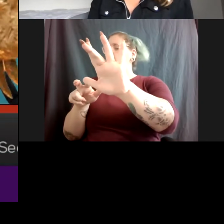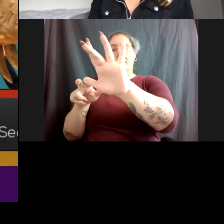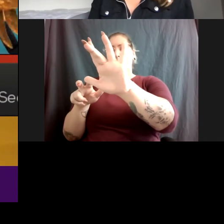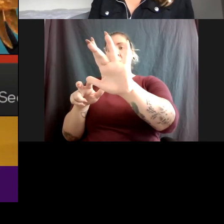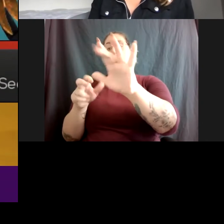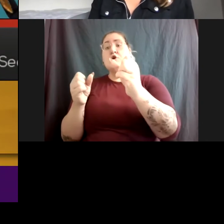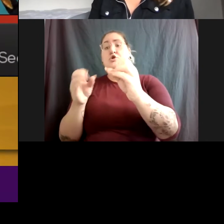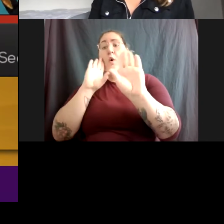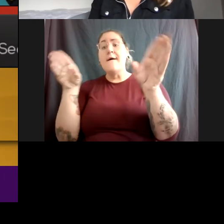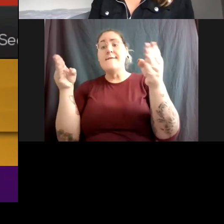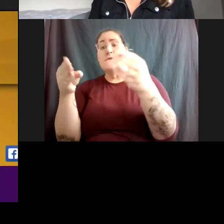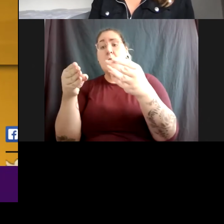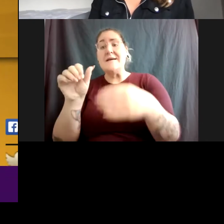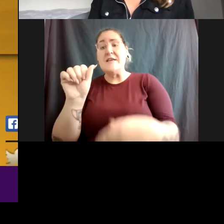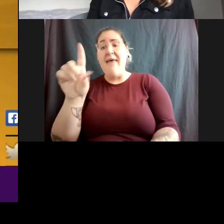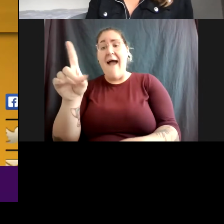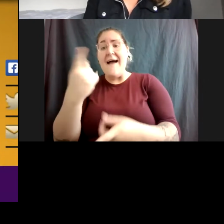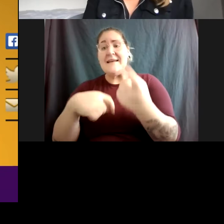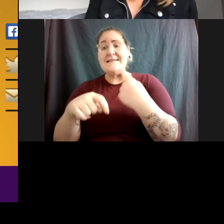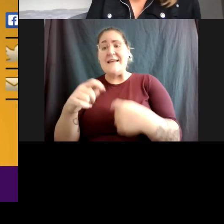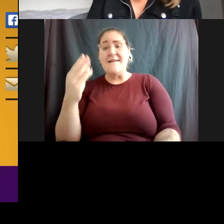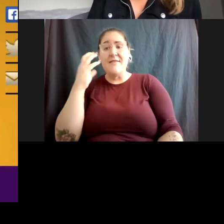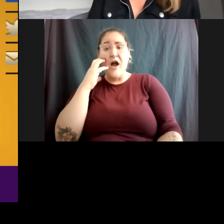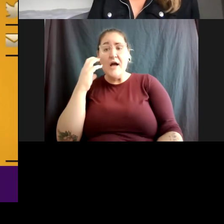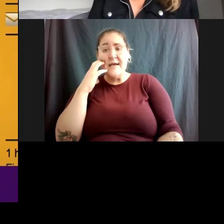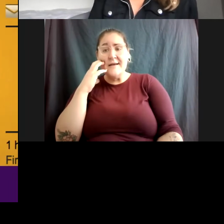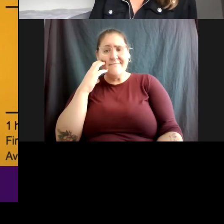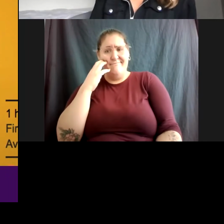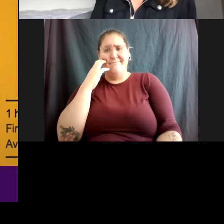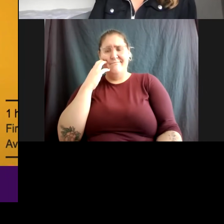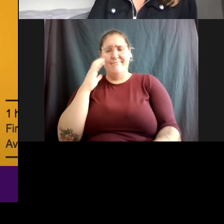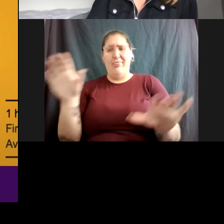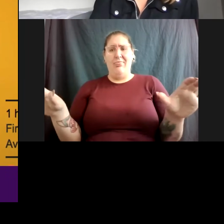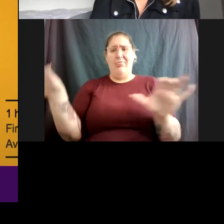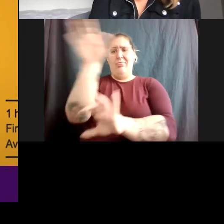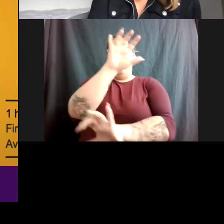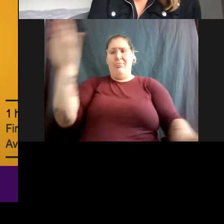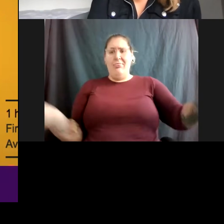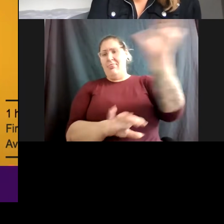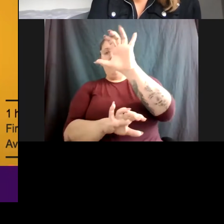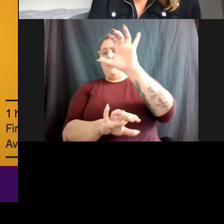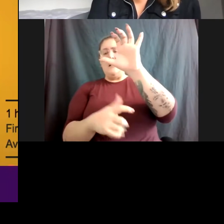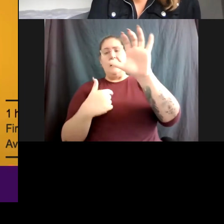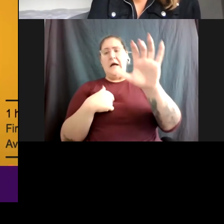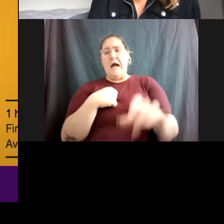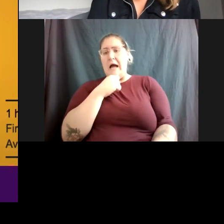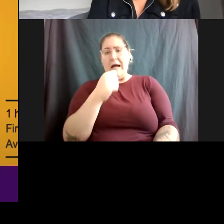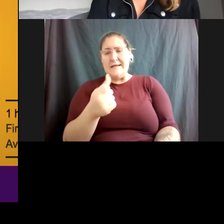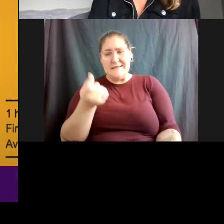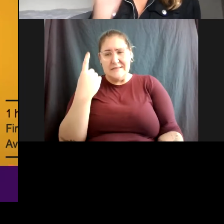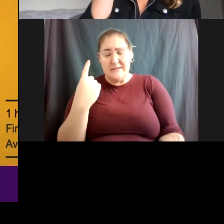Because we are magnified so far, it has completely disoriented me. So, consider mouse users and